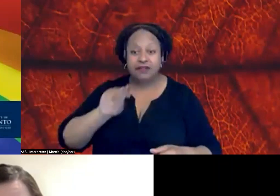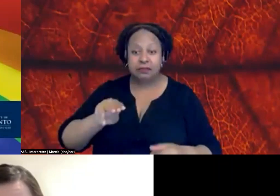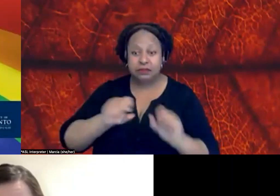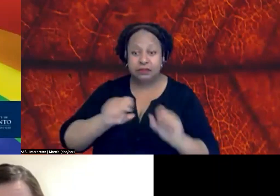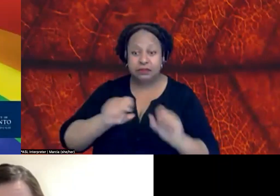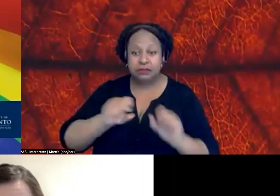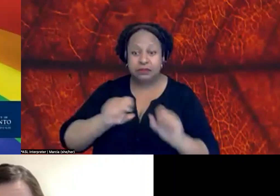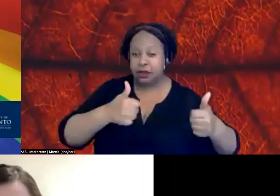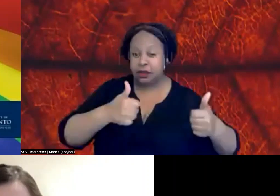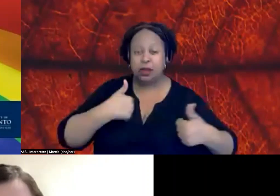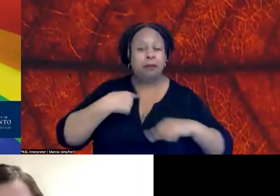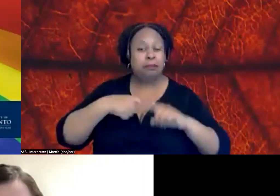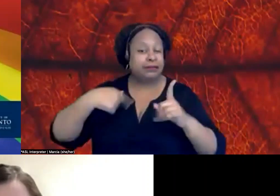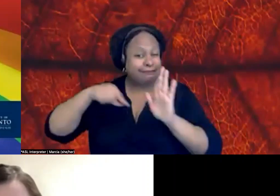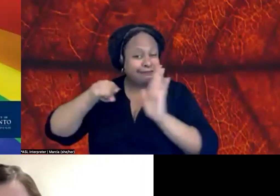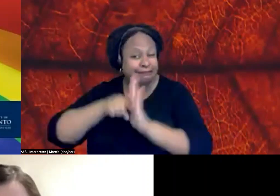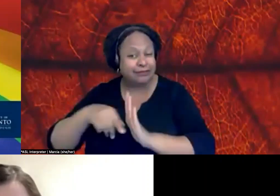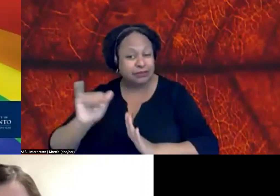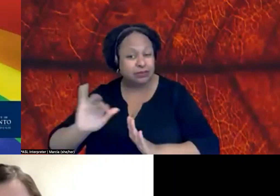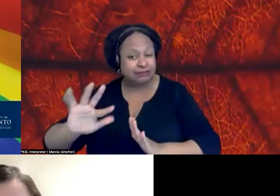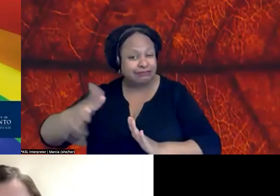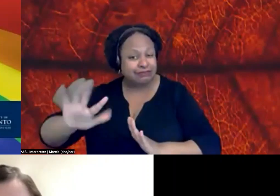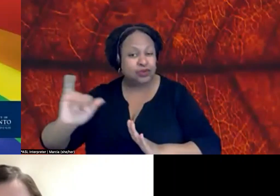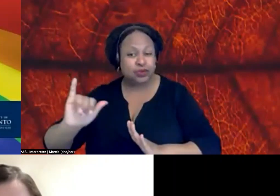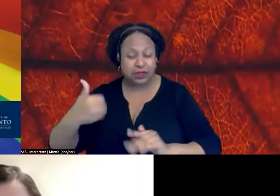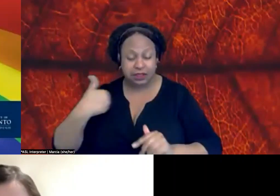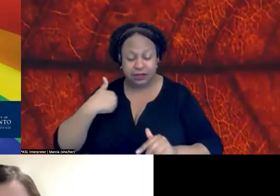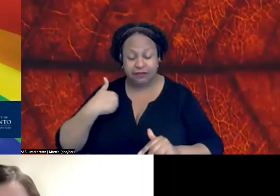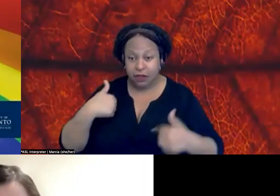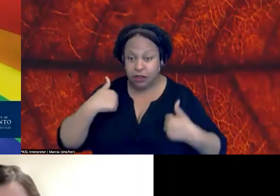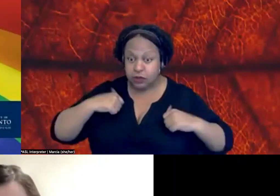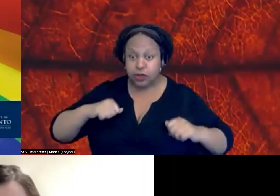I did try to use it during COVID's when we were having the mass mandates.